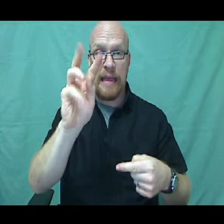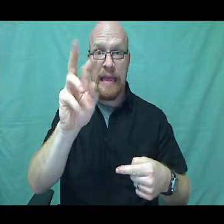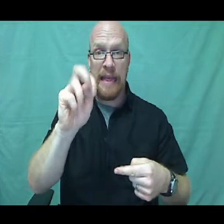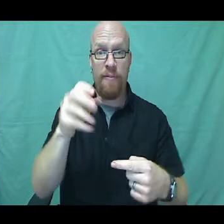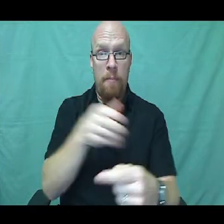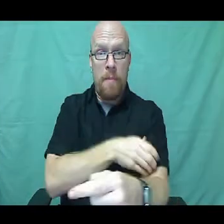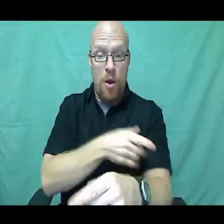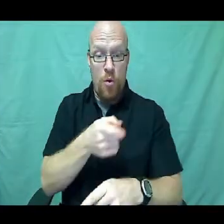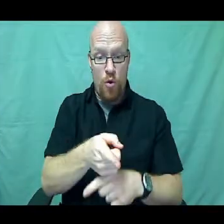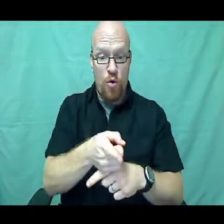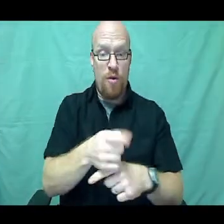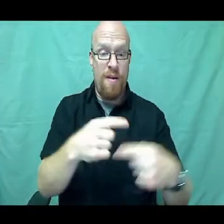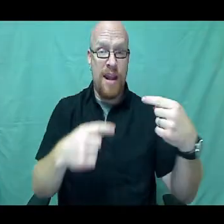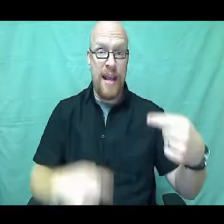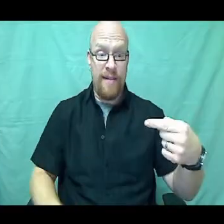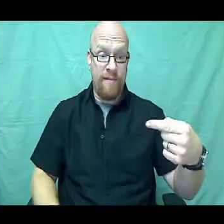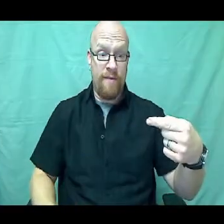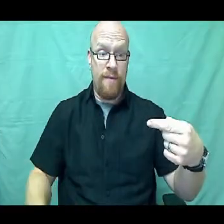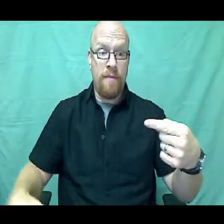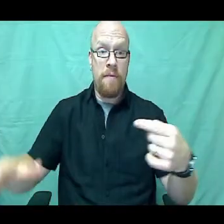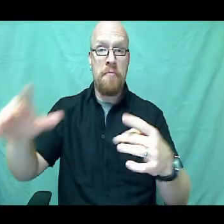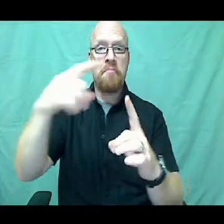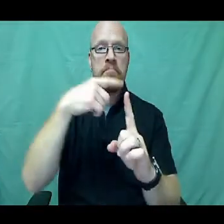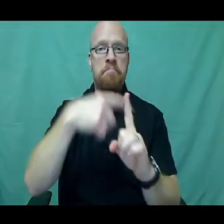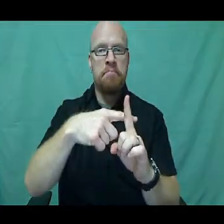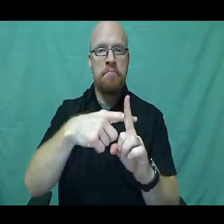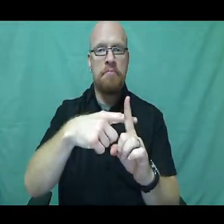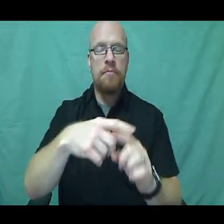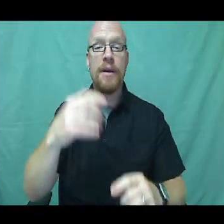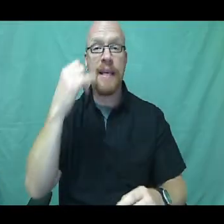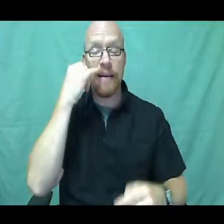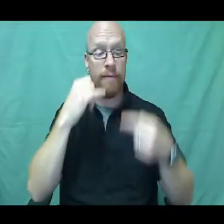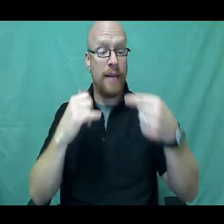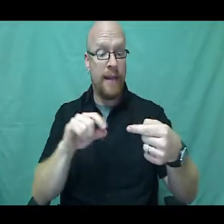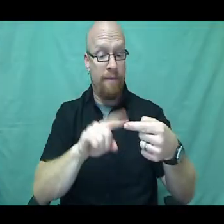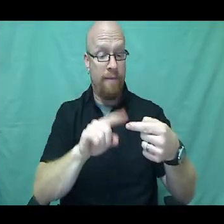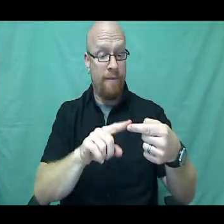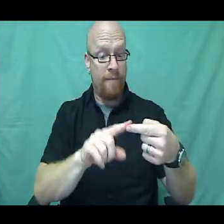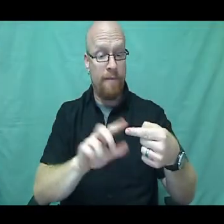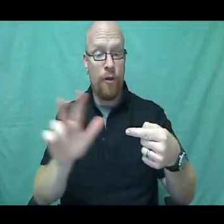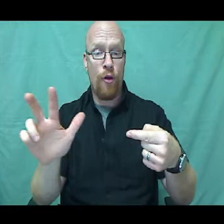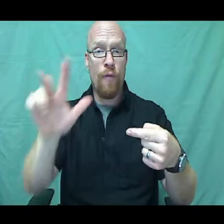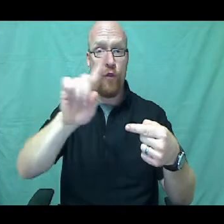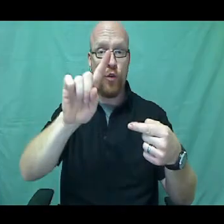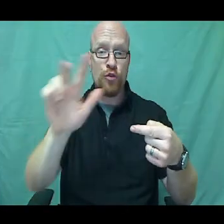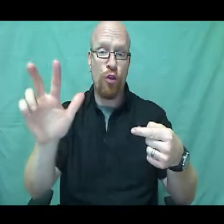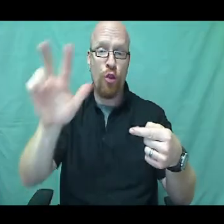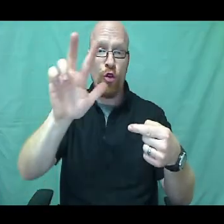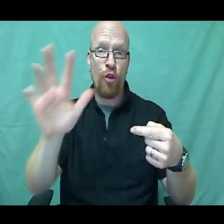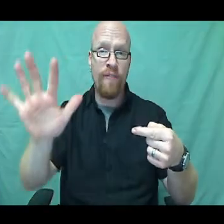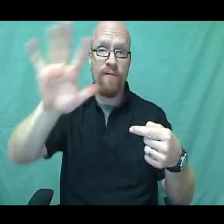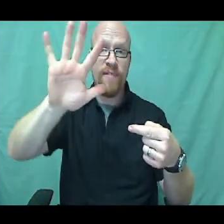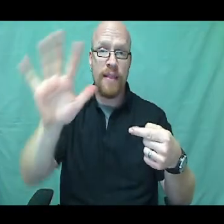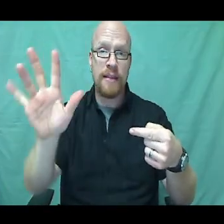six or eight, the negative would become a positive. If you have negative raised to an odd power, one, three, five,